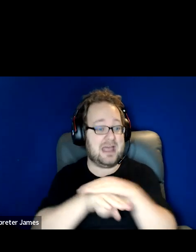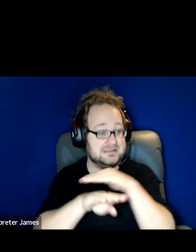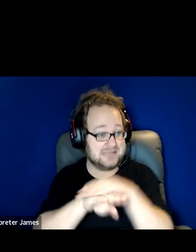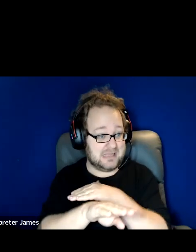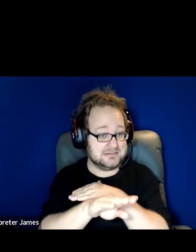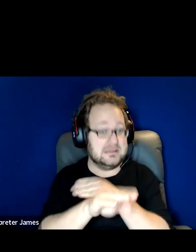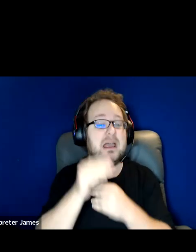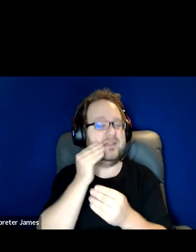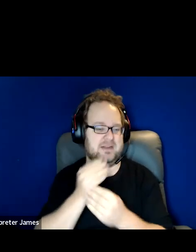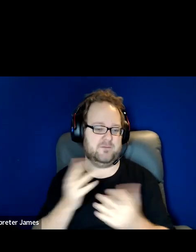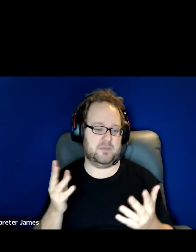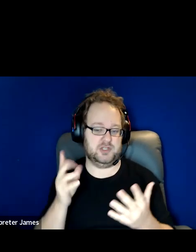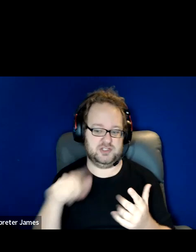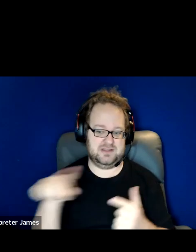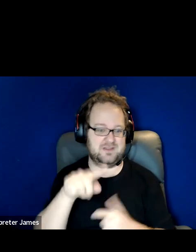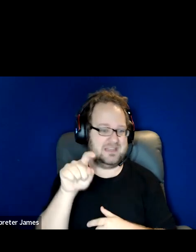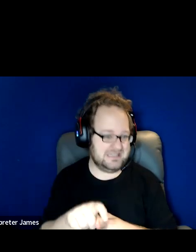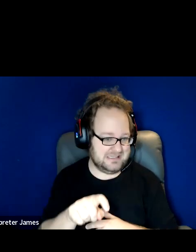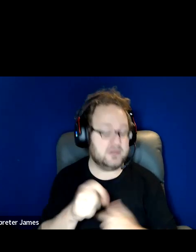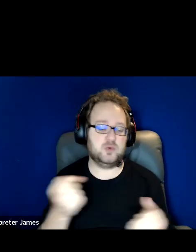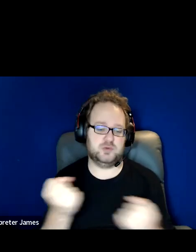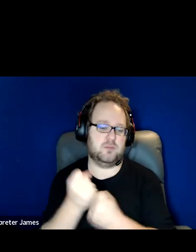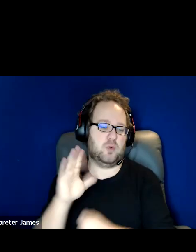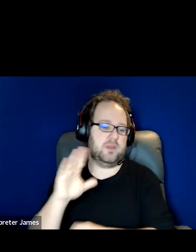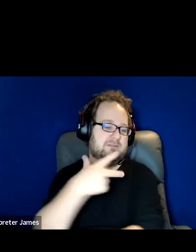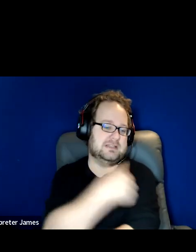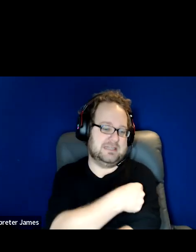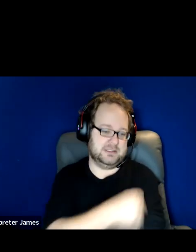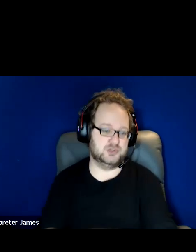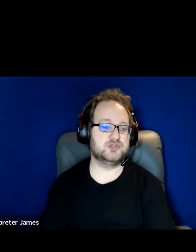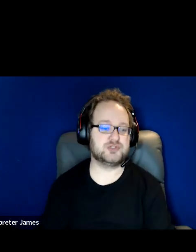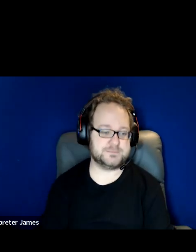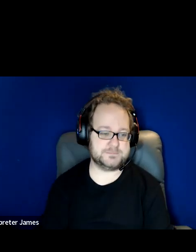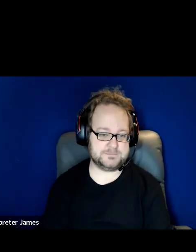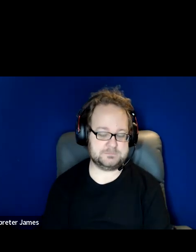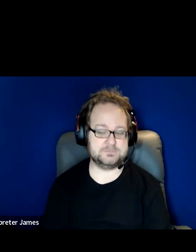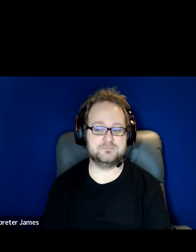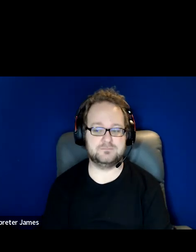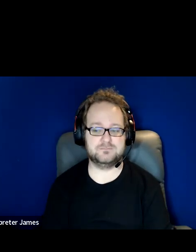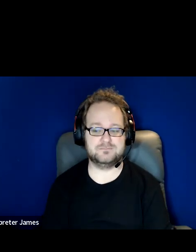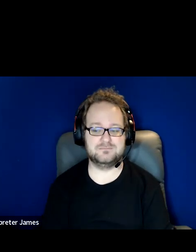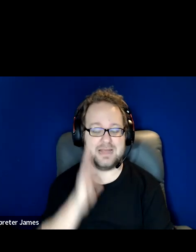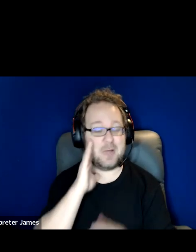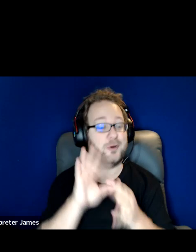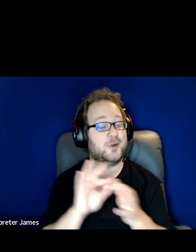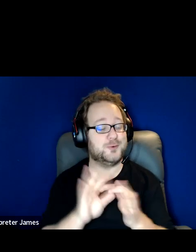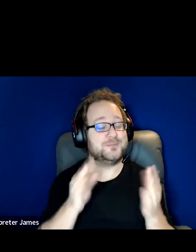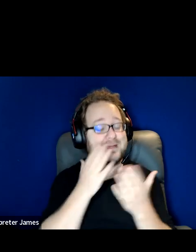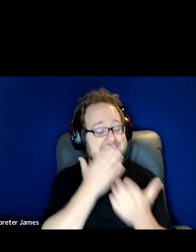information they need to support their vaccination even season. I'll close by saying thank you.